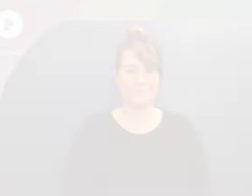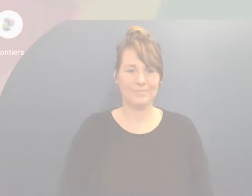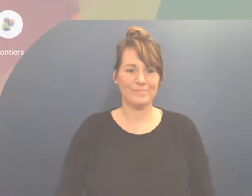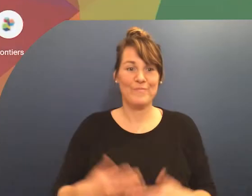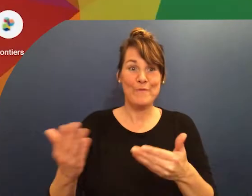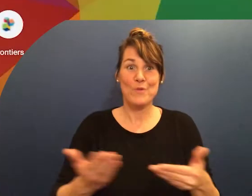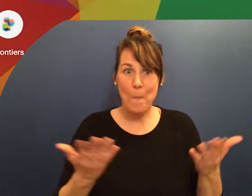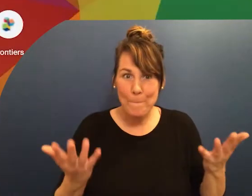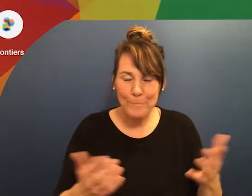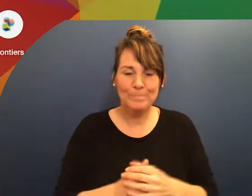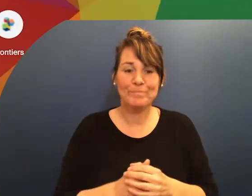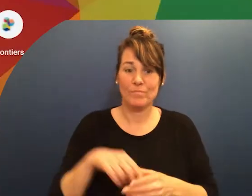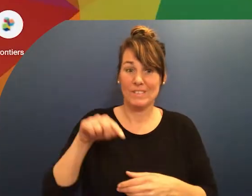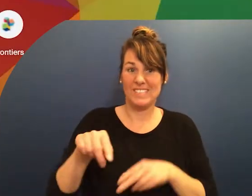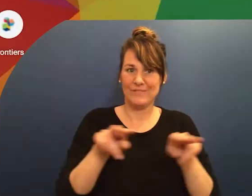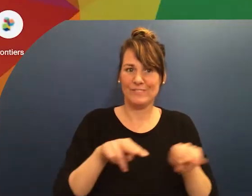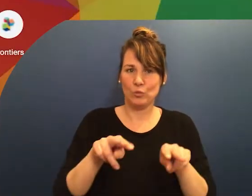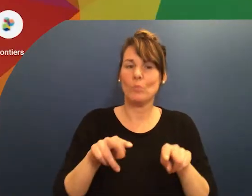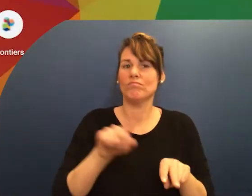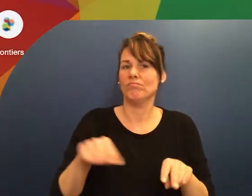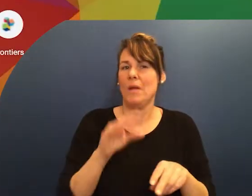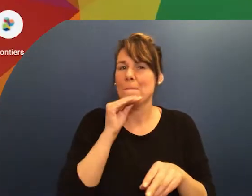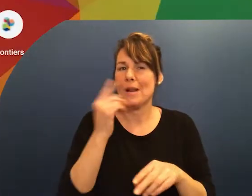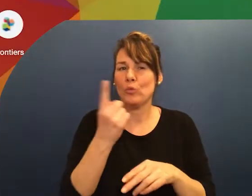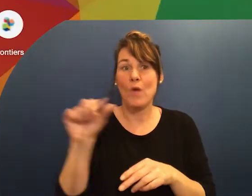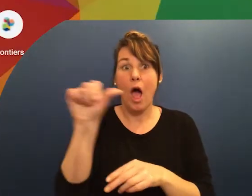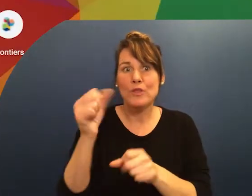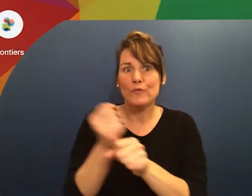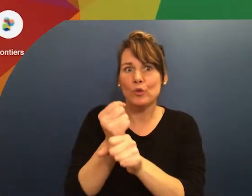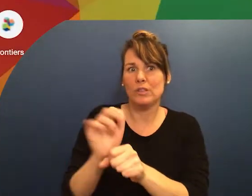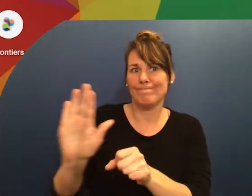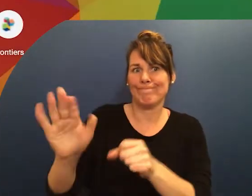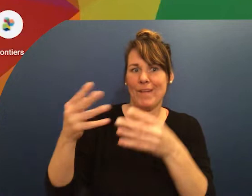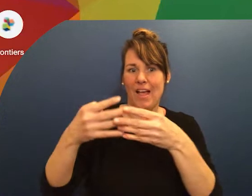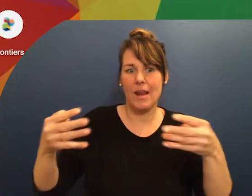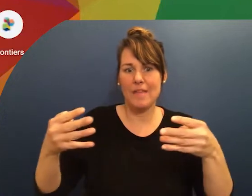Hello, everyone, in this video, I will talk about another function of Elan which is this search function.